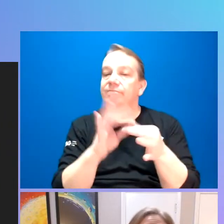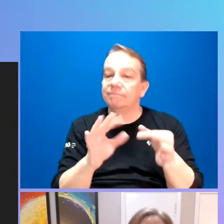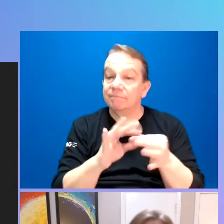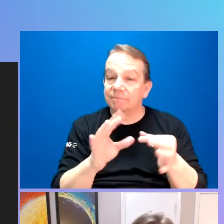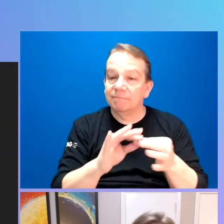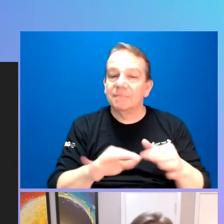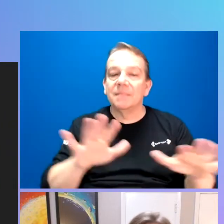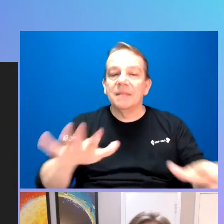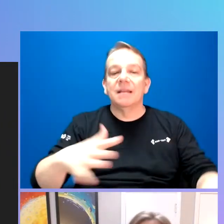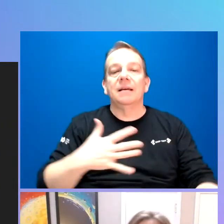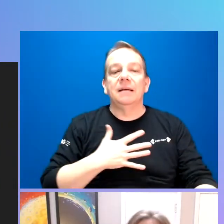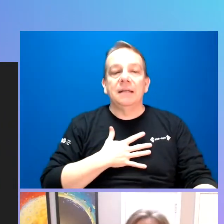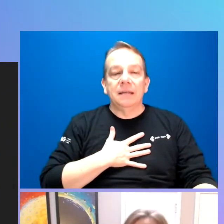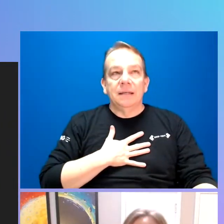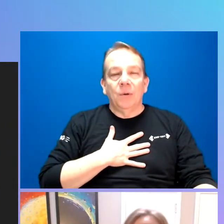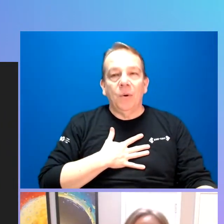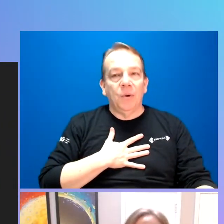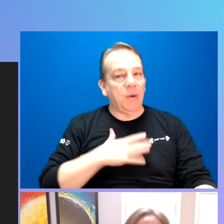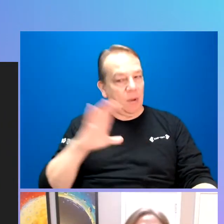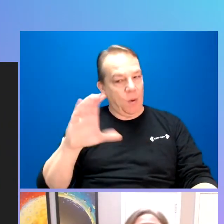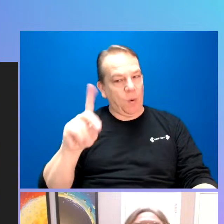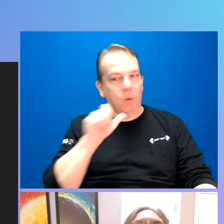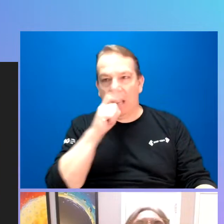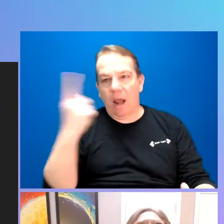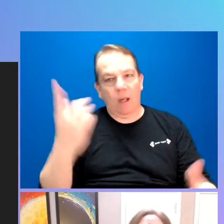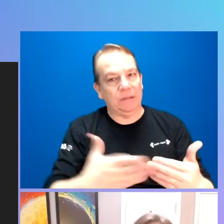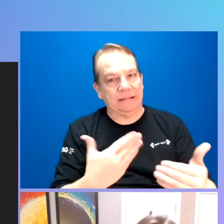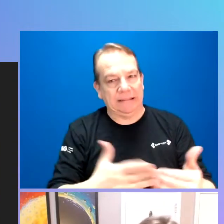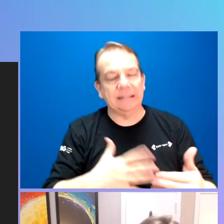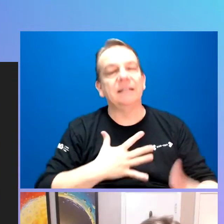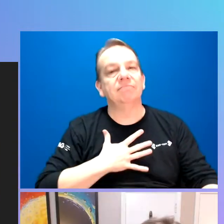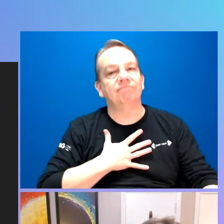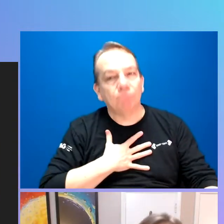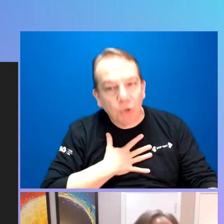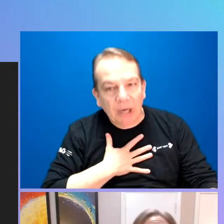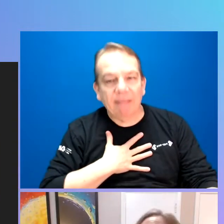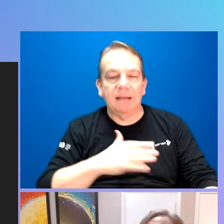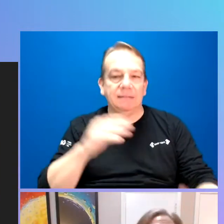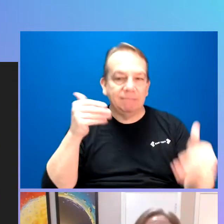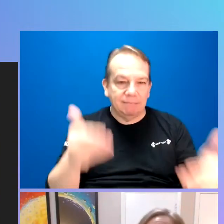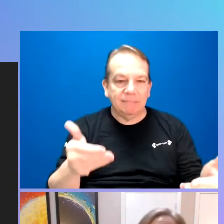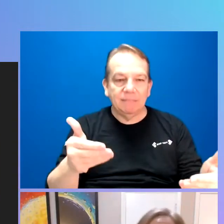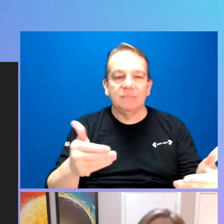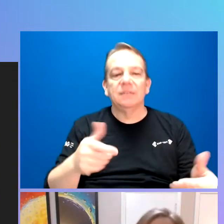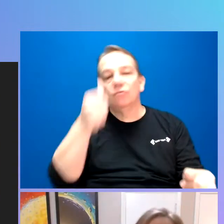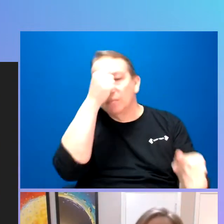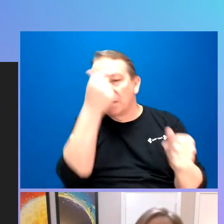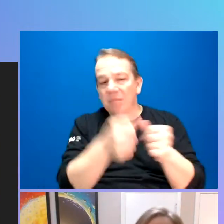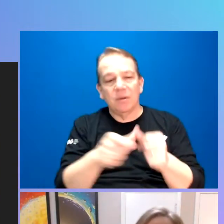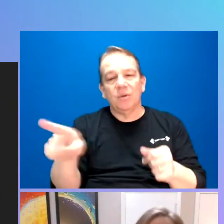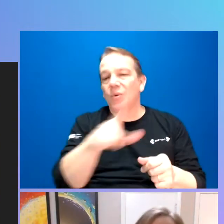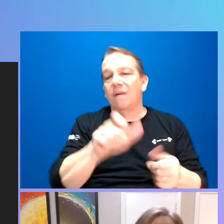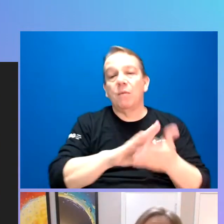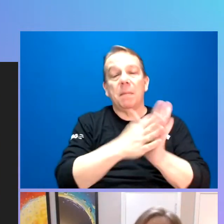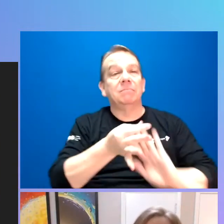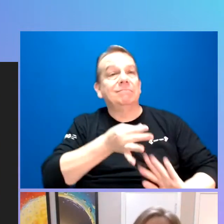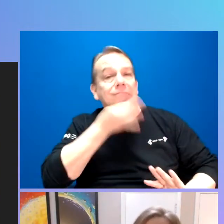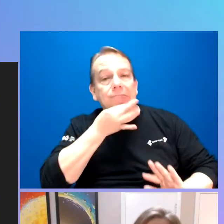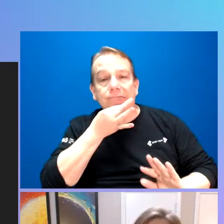can be complicated and overwhelmed, so breathe. Remember, you don't need to